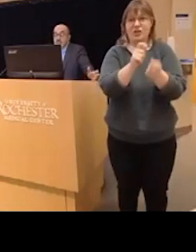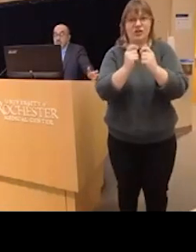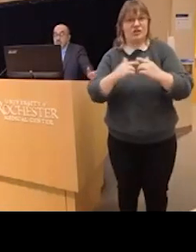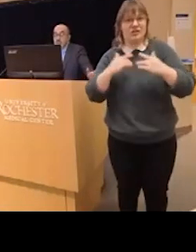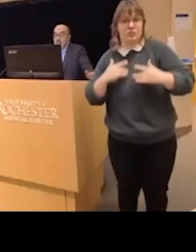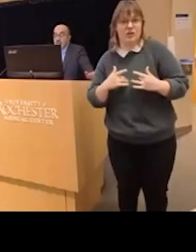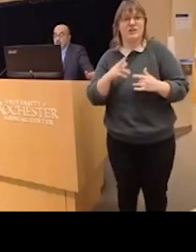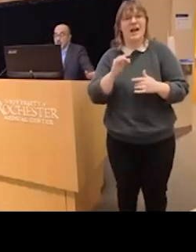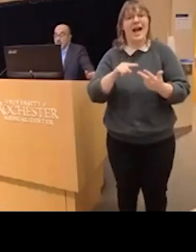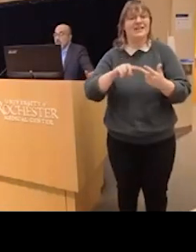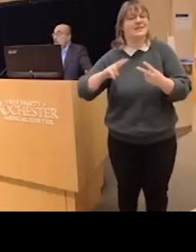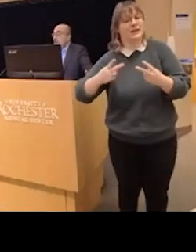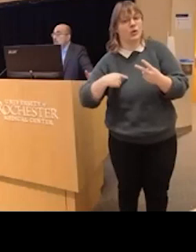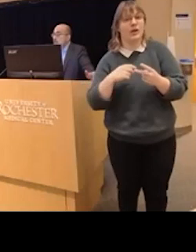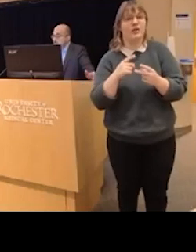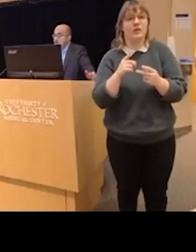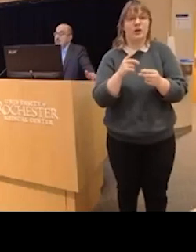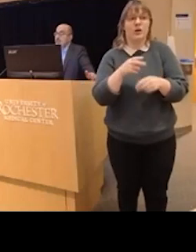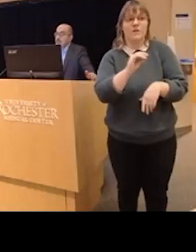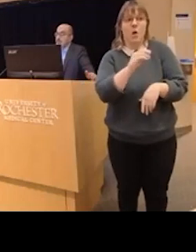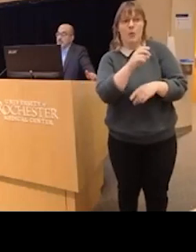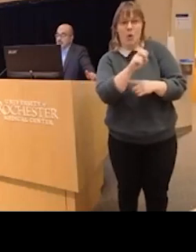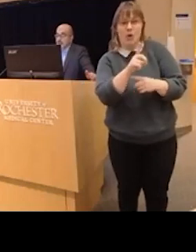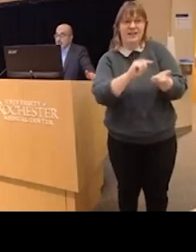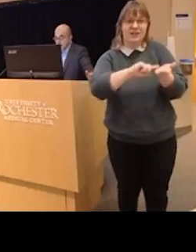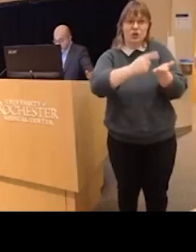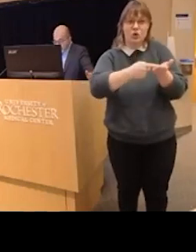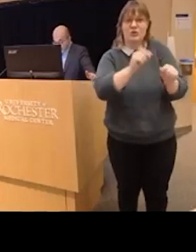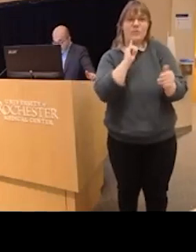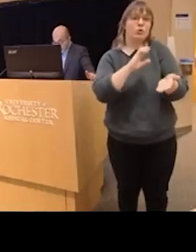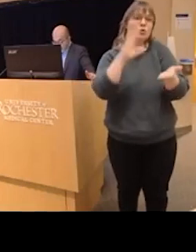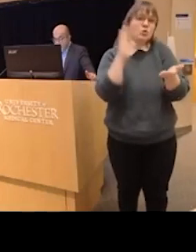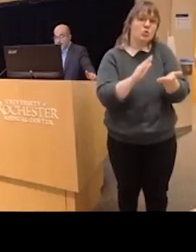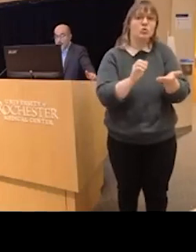those on opioids whether their opioid dose was able to be reduced whether misuse went down um